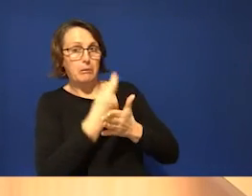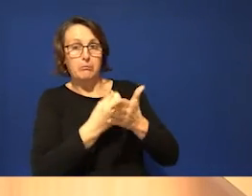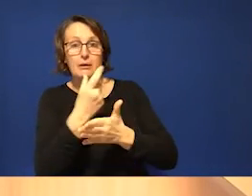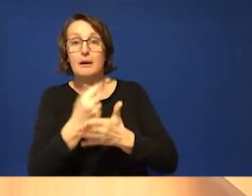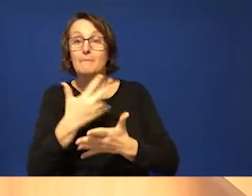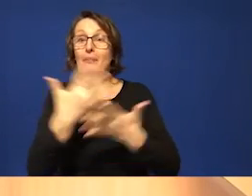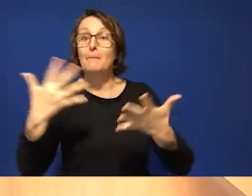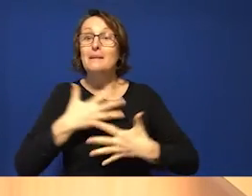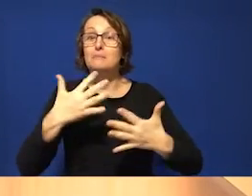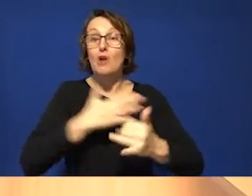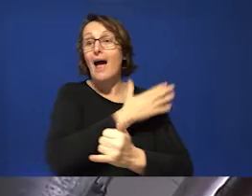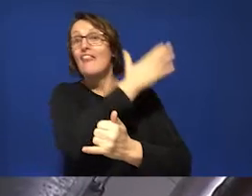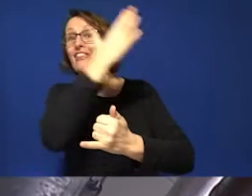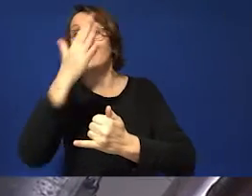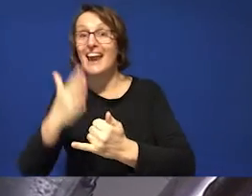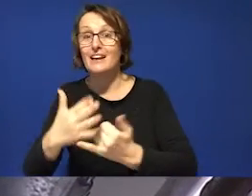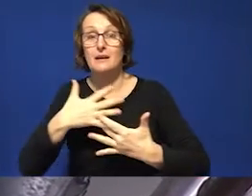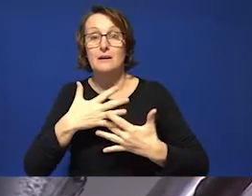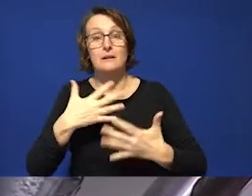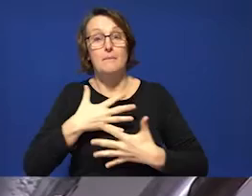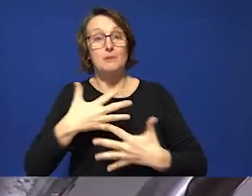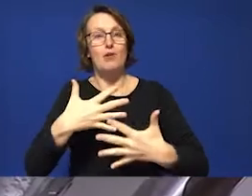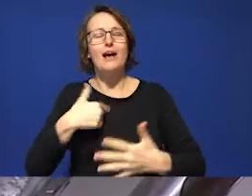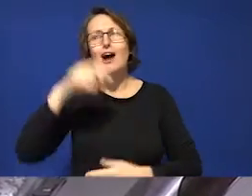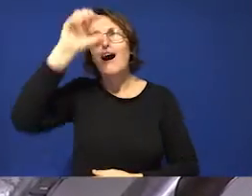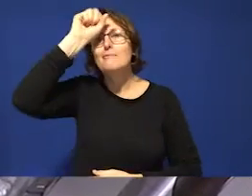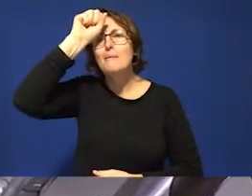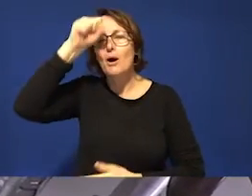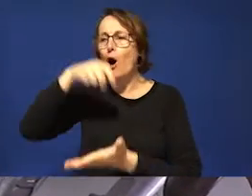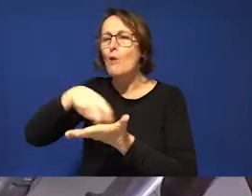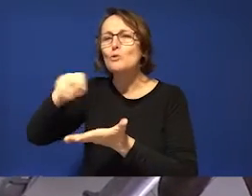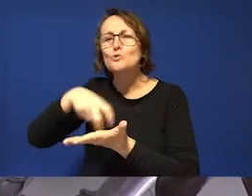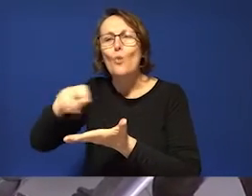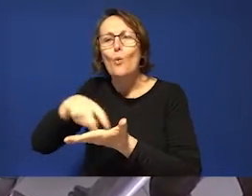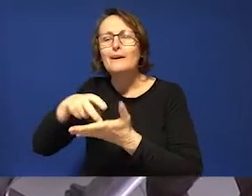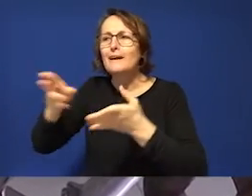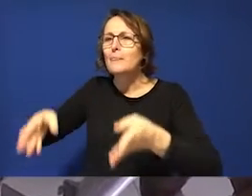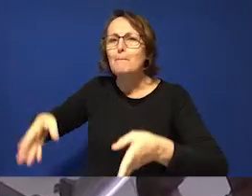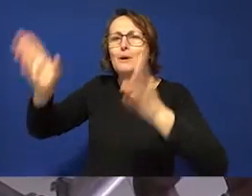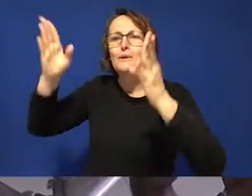I think the biggest surprise for me at the end, and I remember walking through the building